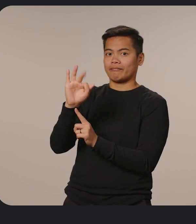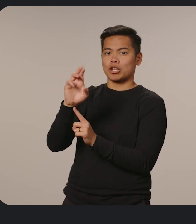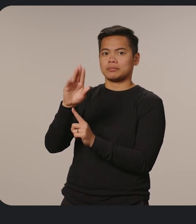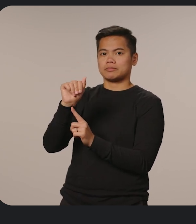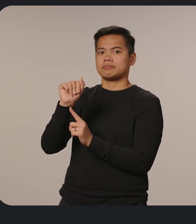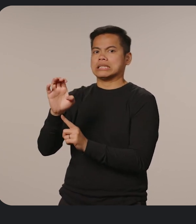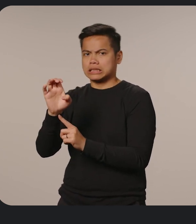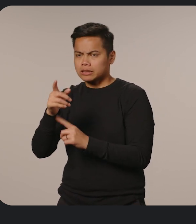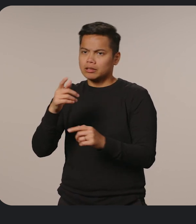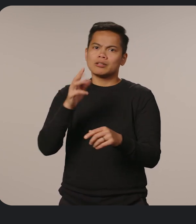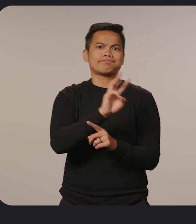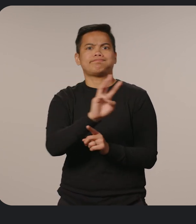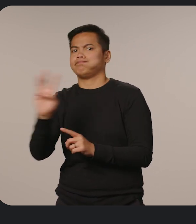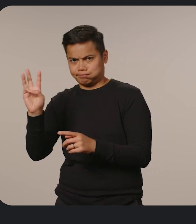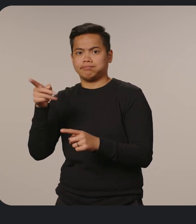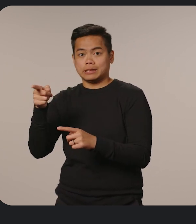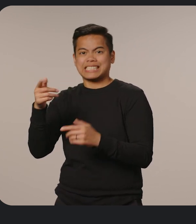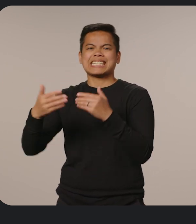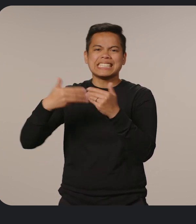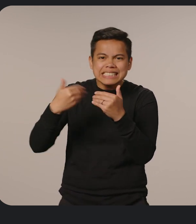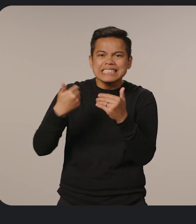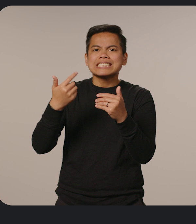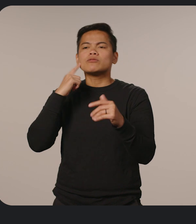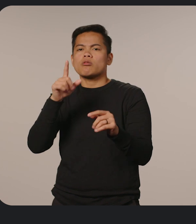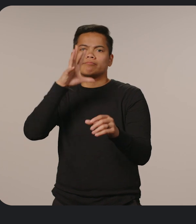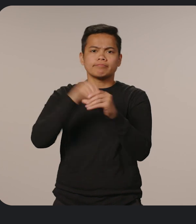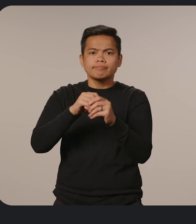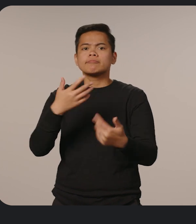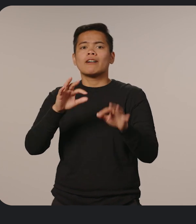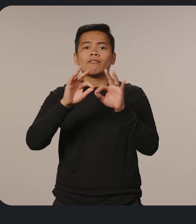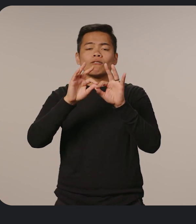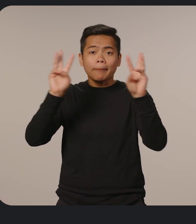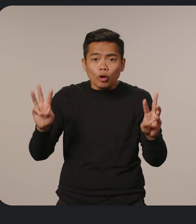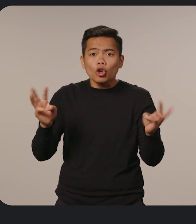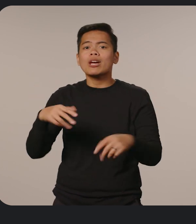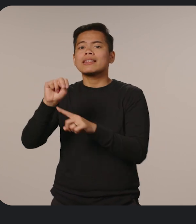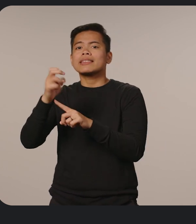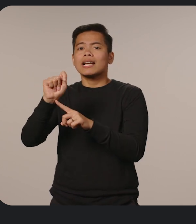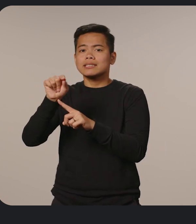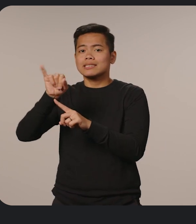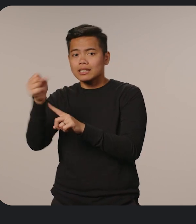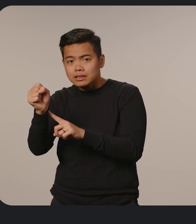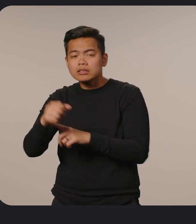websites and made it possible to easily deploy Dynamic web Frameworks such as